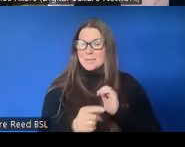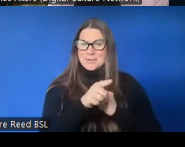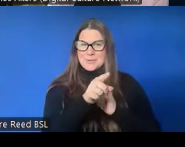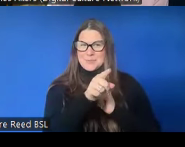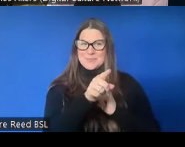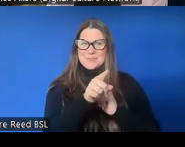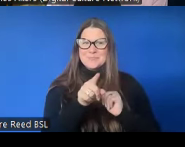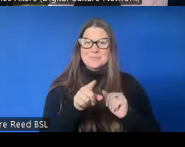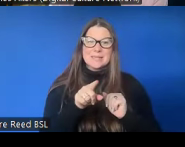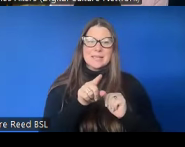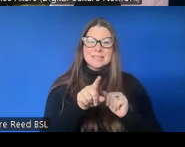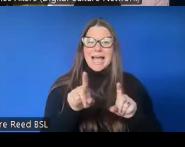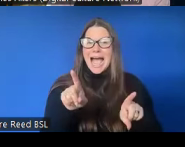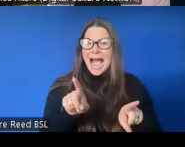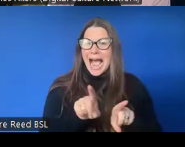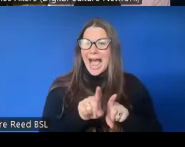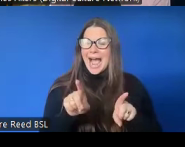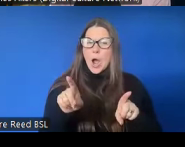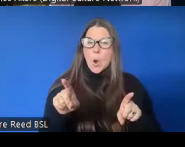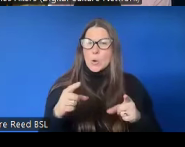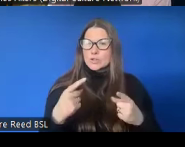how to speed things up. Yes, we've got a horse pulling a massive carriage,